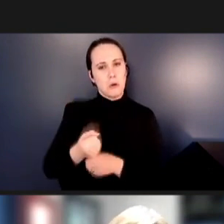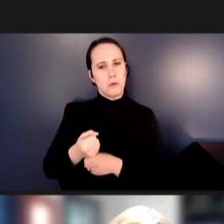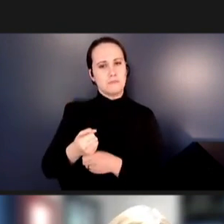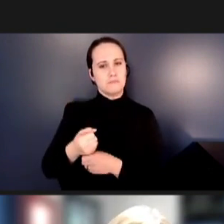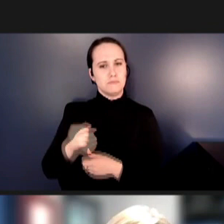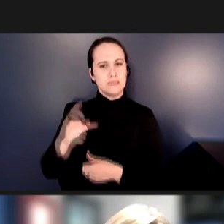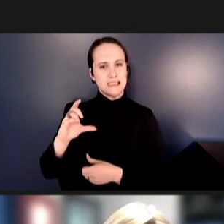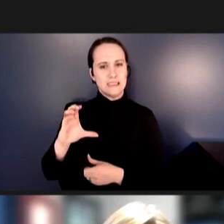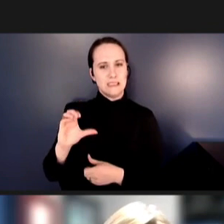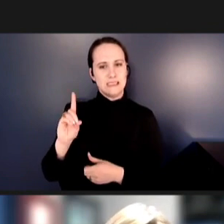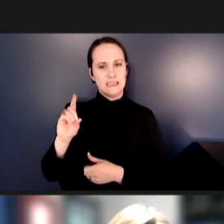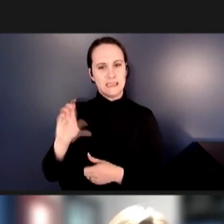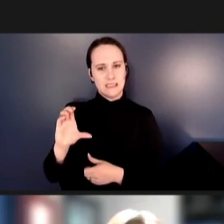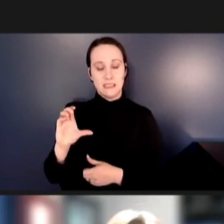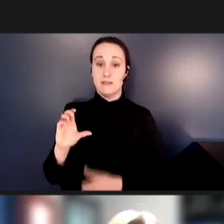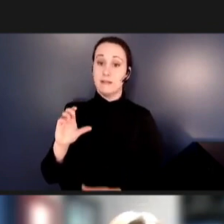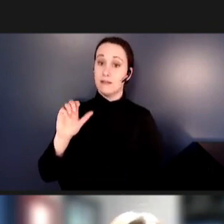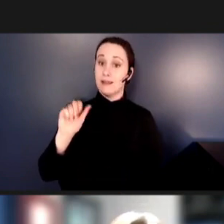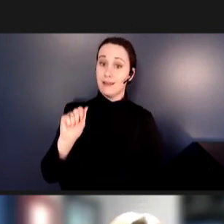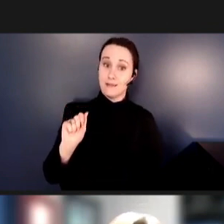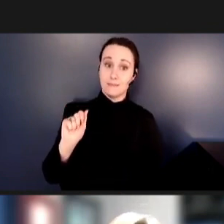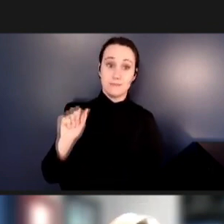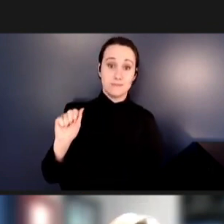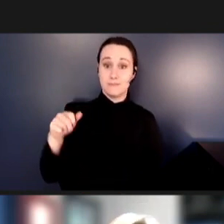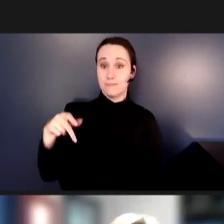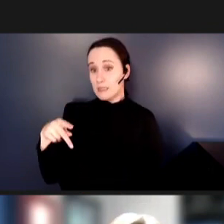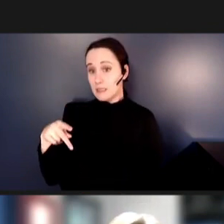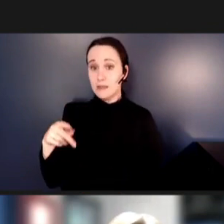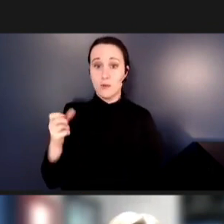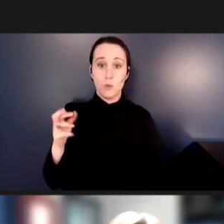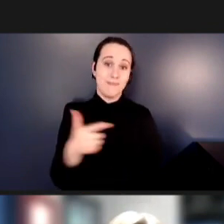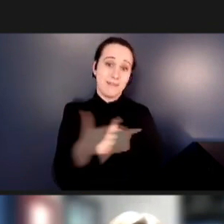the American Academy of Pediatrics, or the vaccine development process.